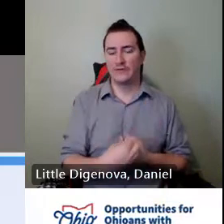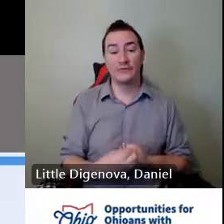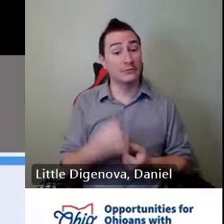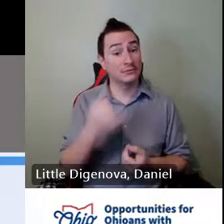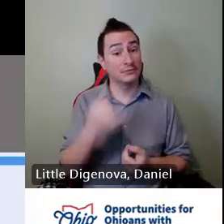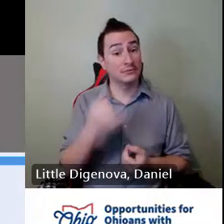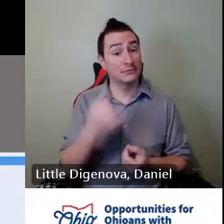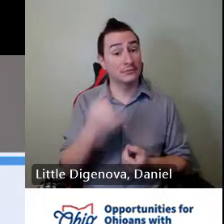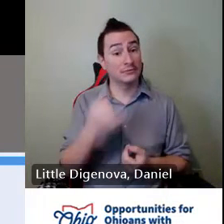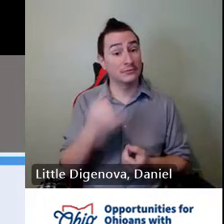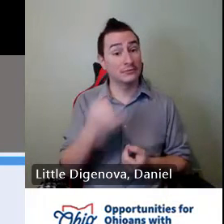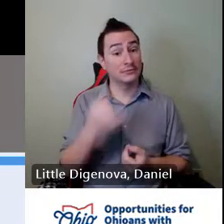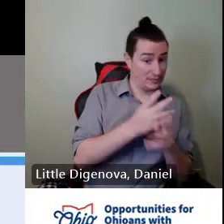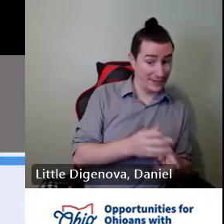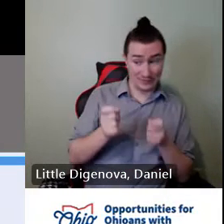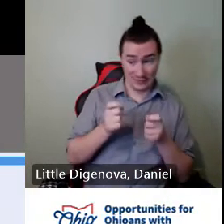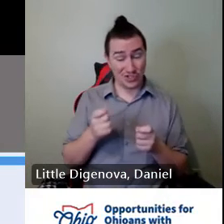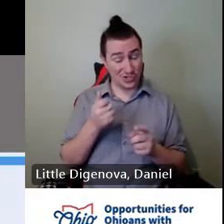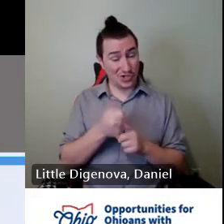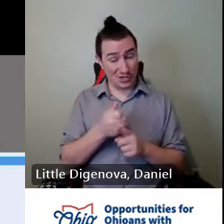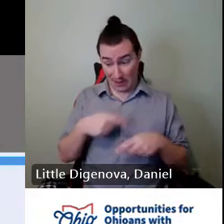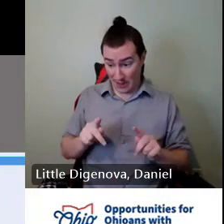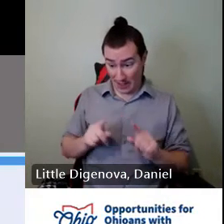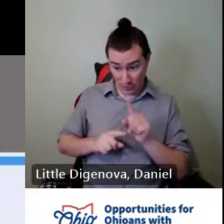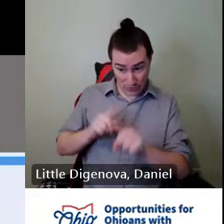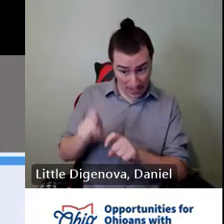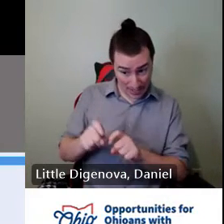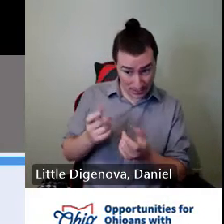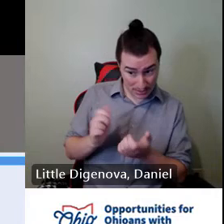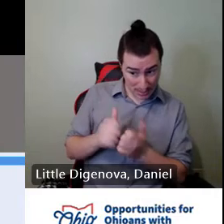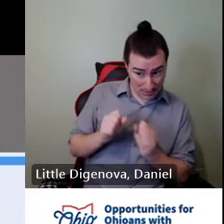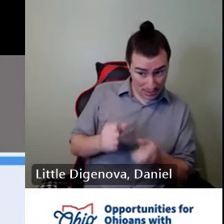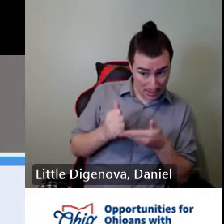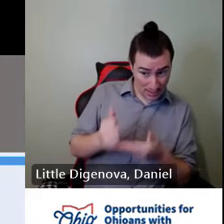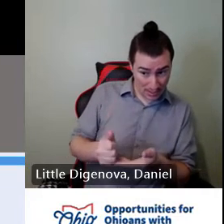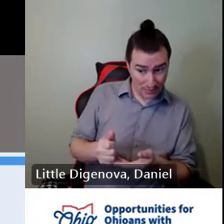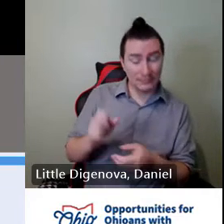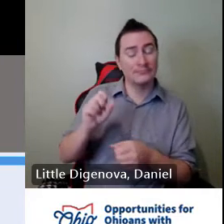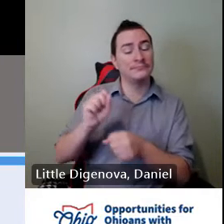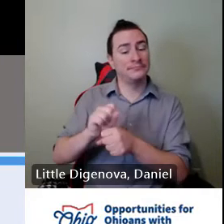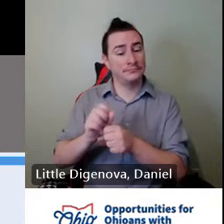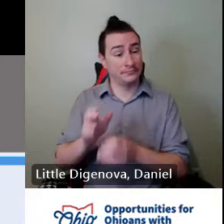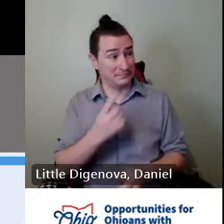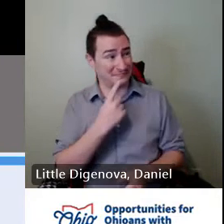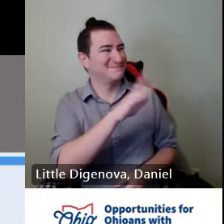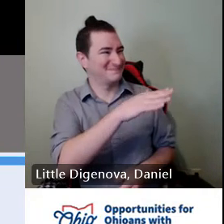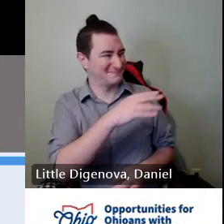what they can do to help, and the employee indicates a change at work that would help or would like to explore options, then